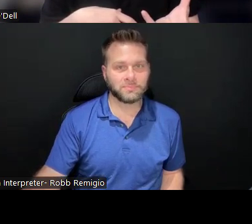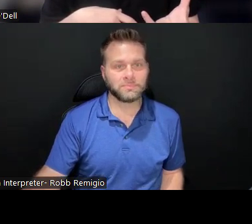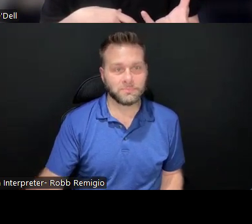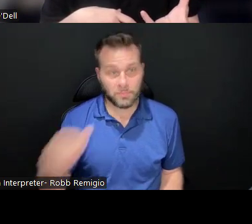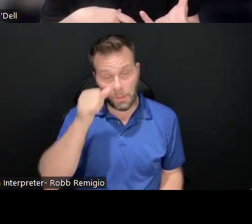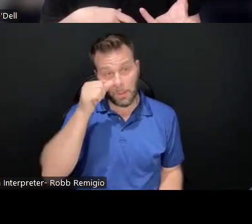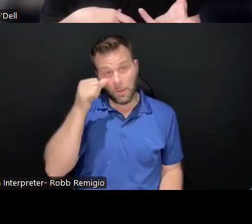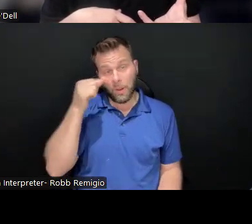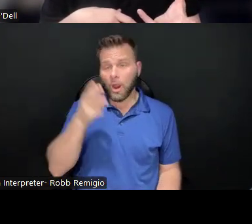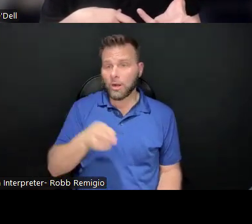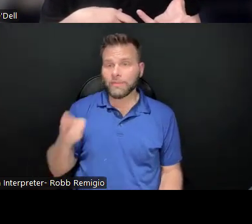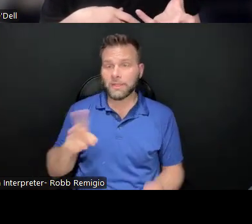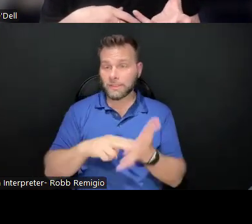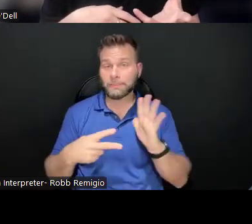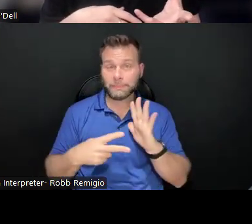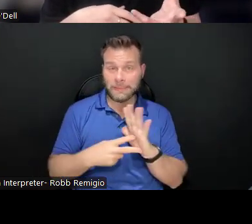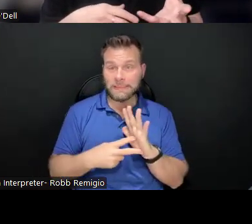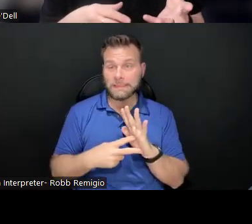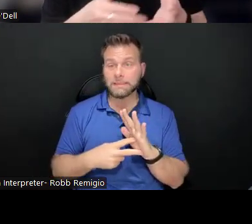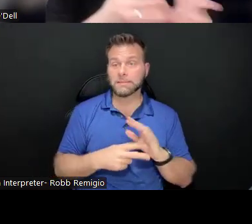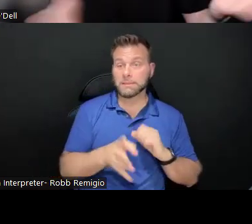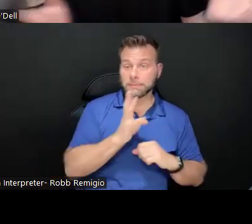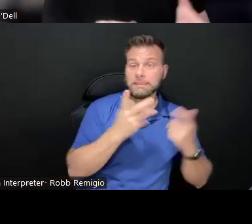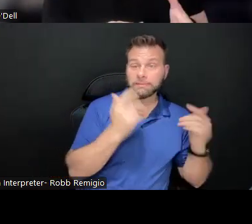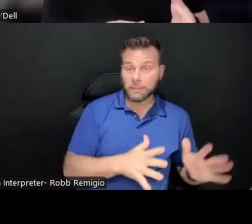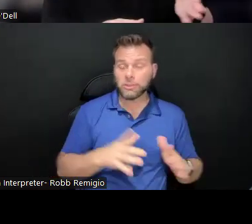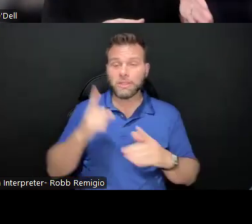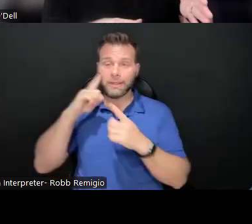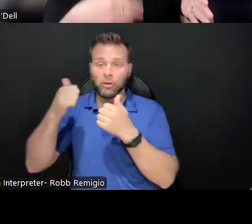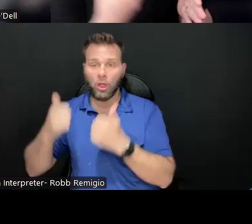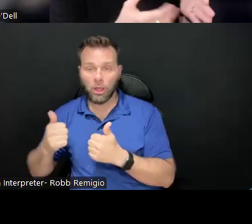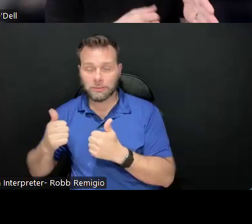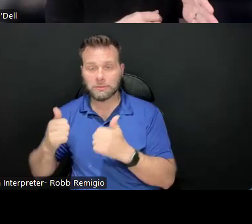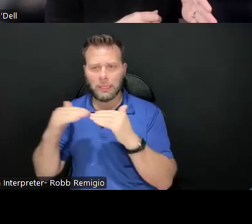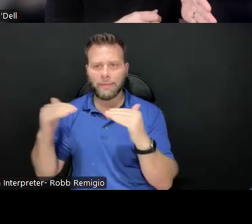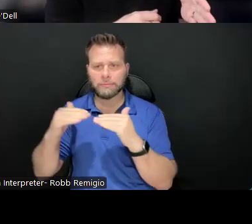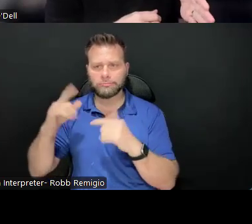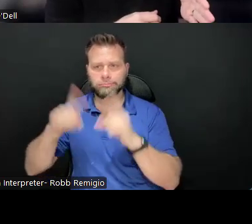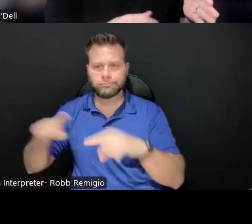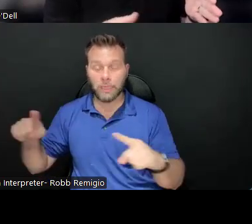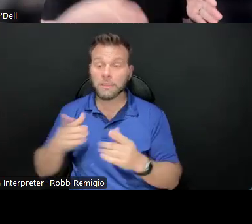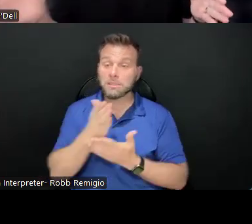It means a postlingual onset of hearing loss. It depends on the level.